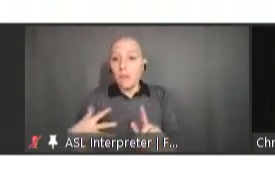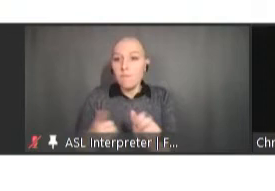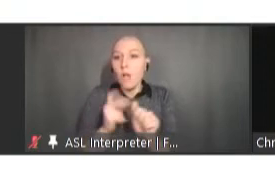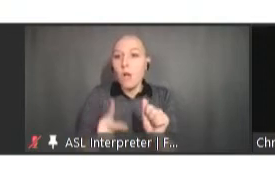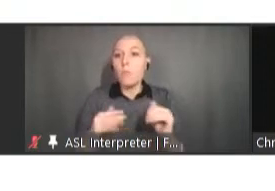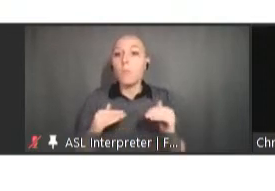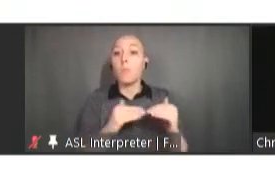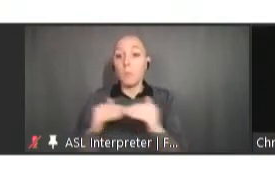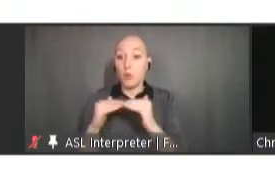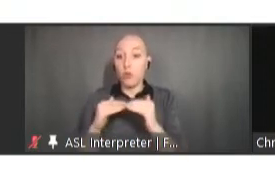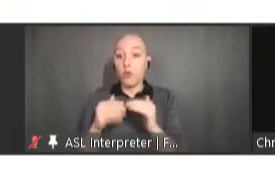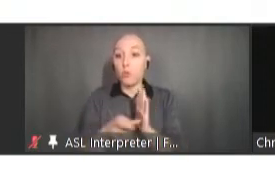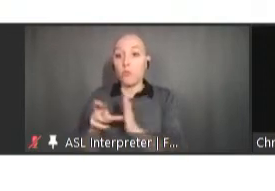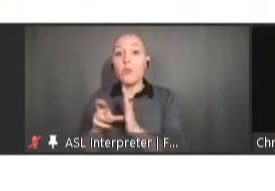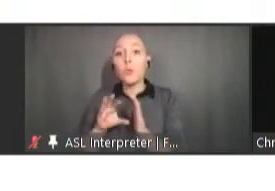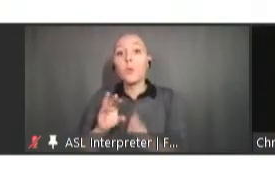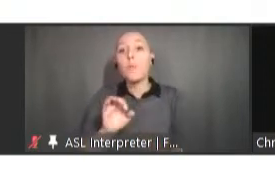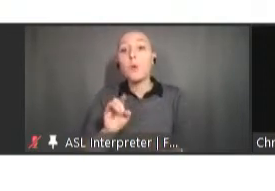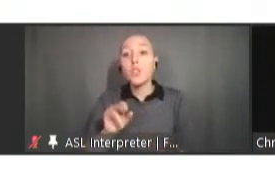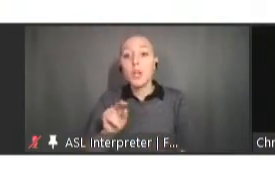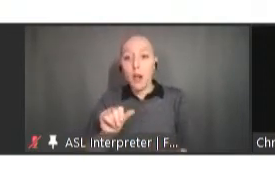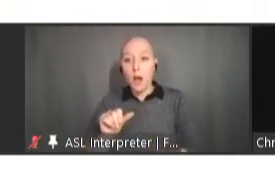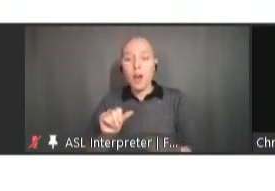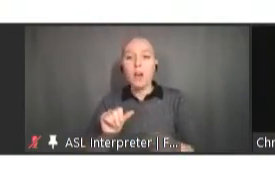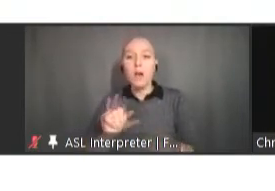Moderna correlates paper that was published on November 23rd.